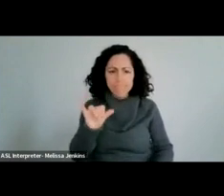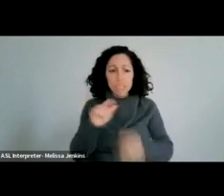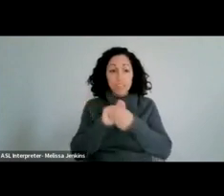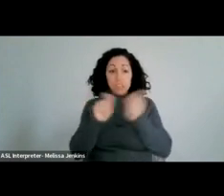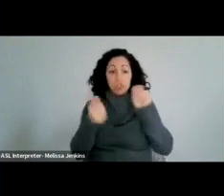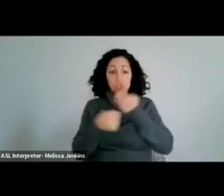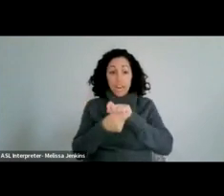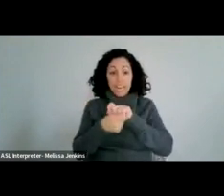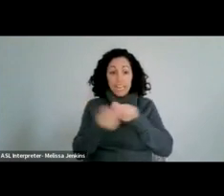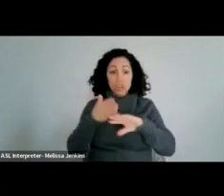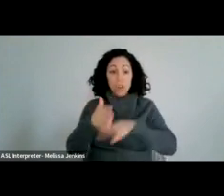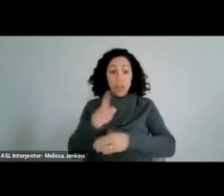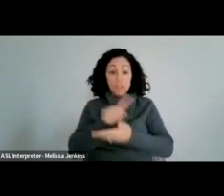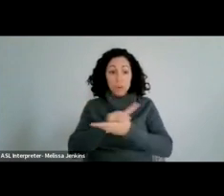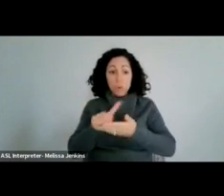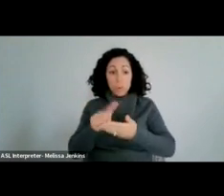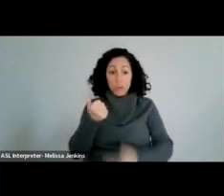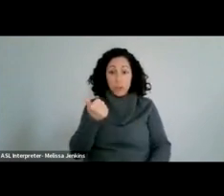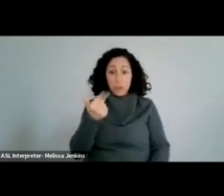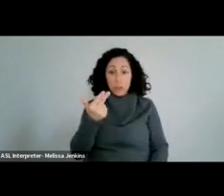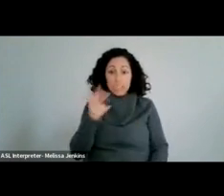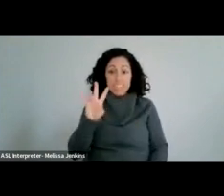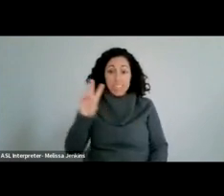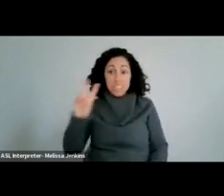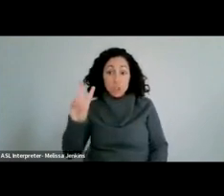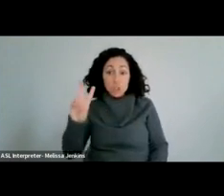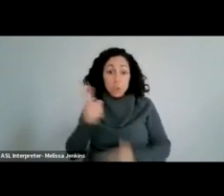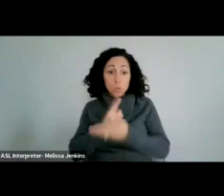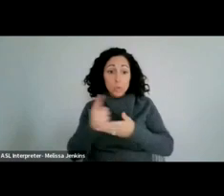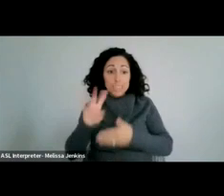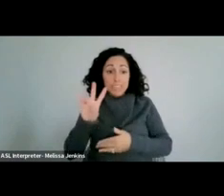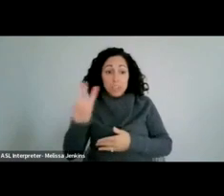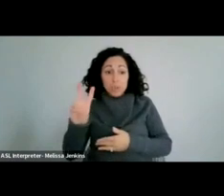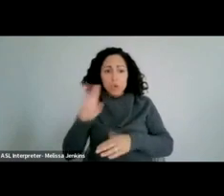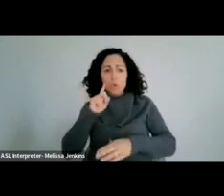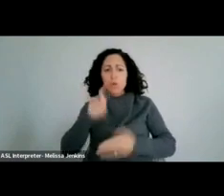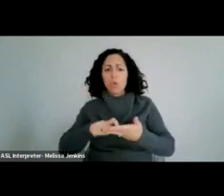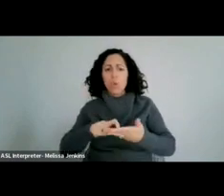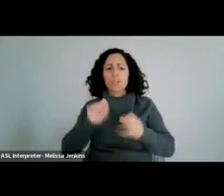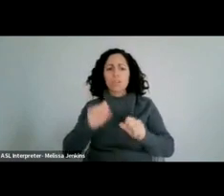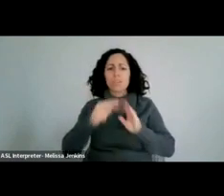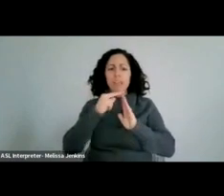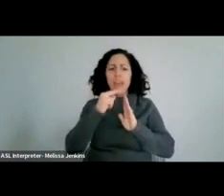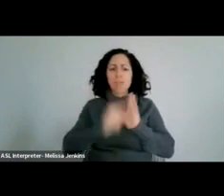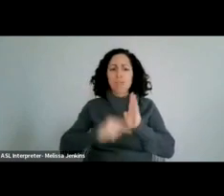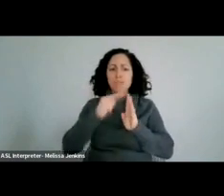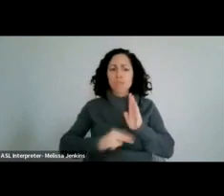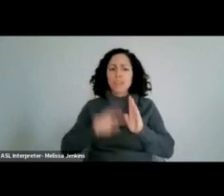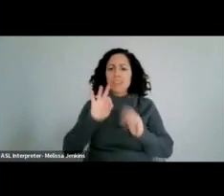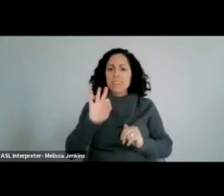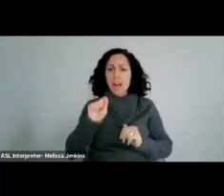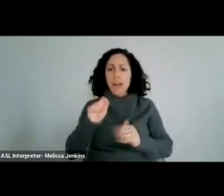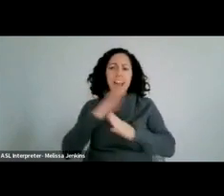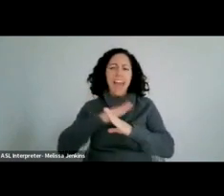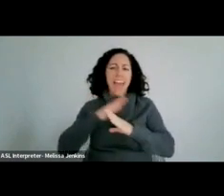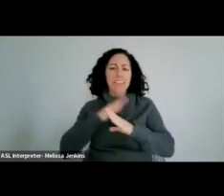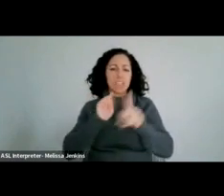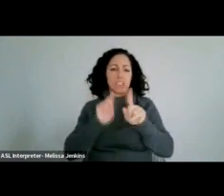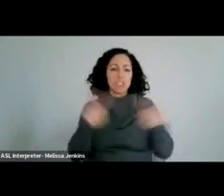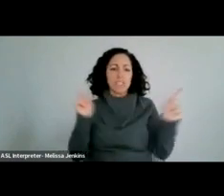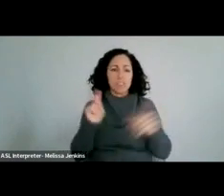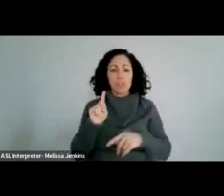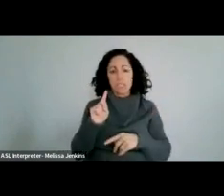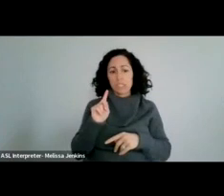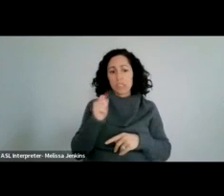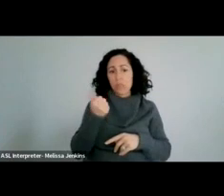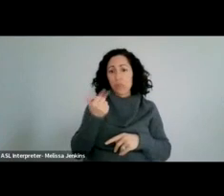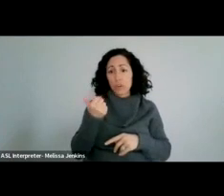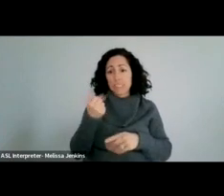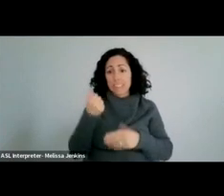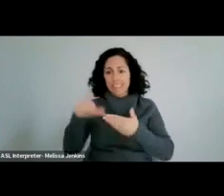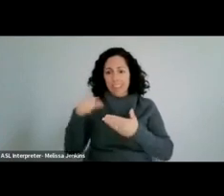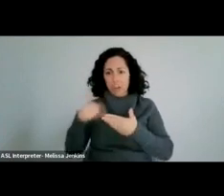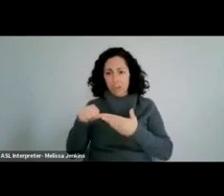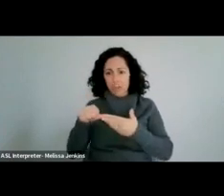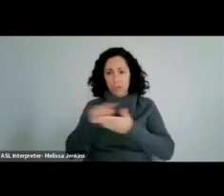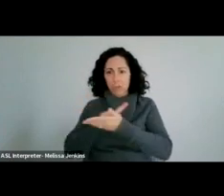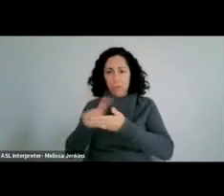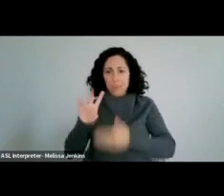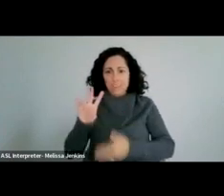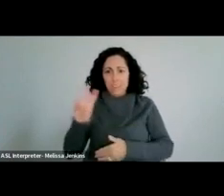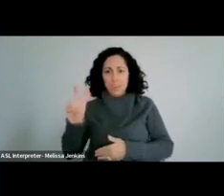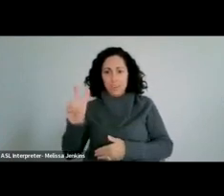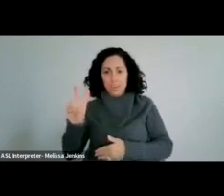at week 48, and even better, a mean difference of 13 letters a week 72.